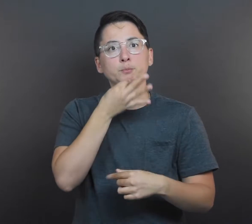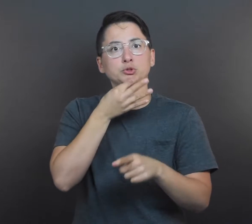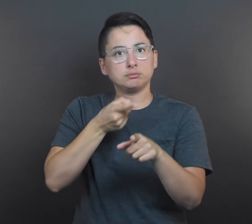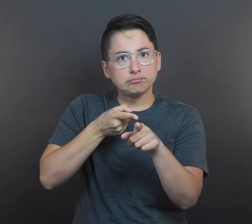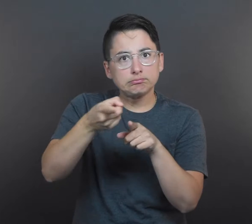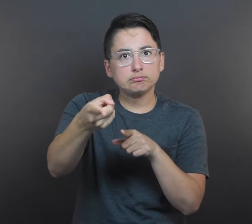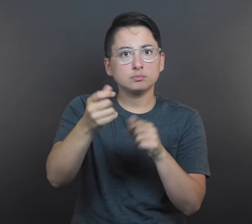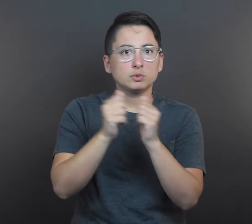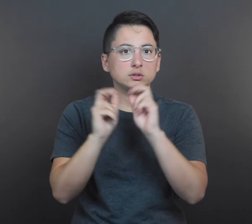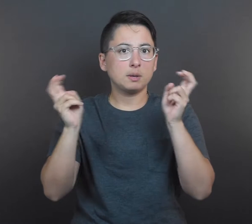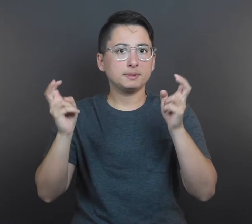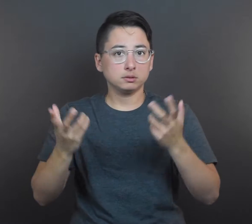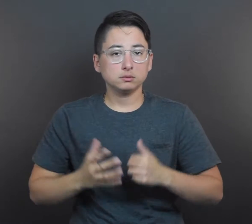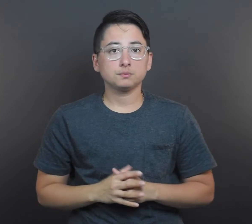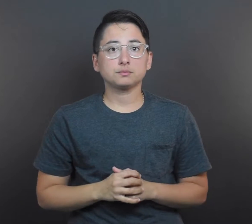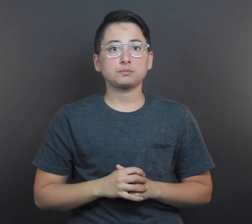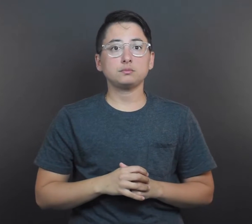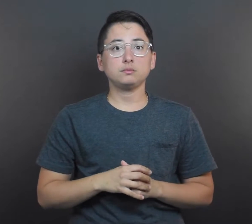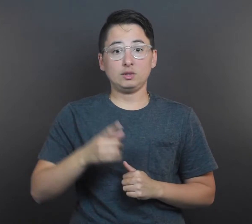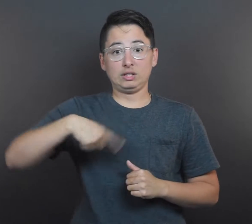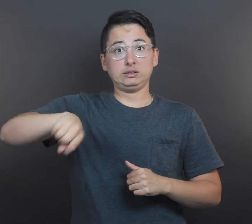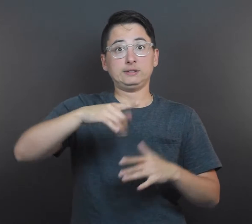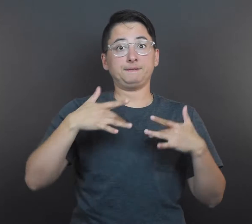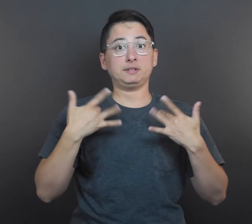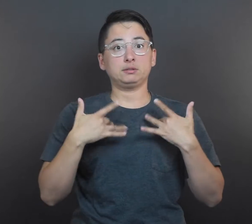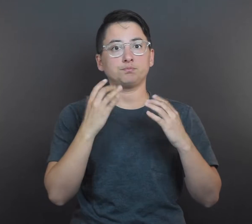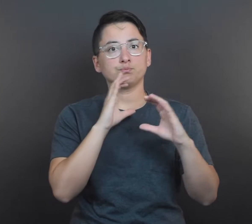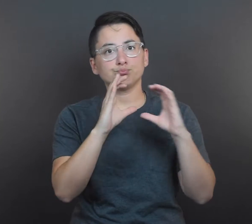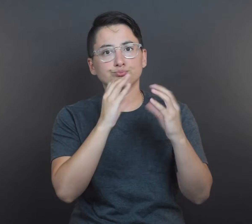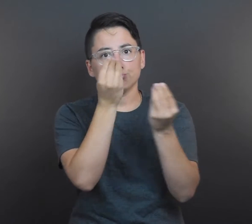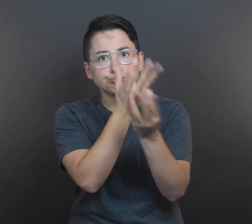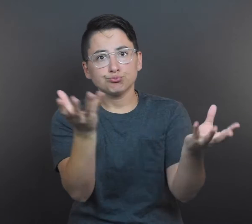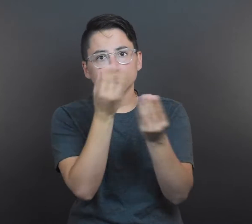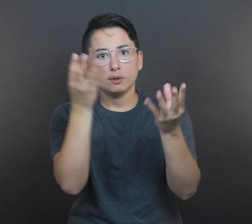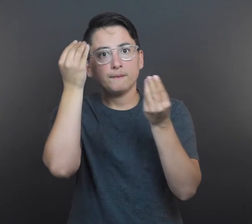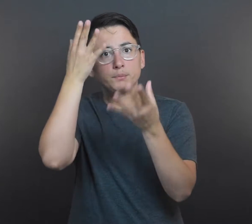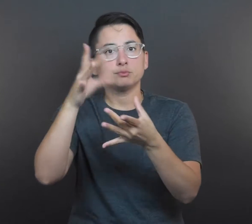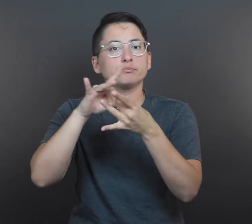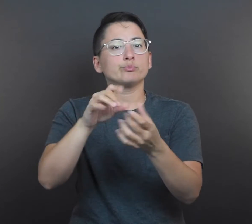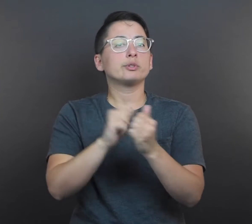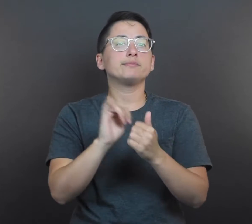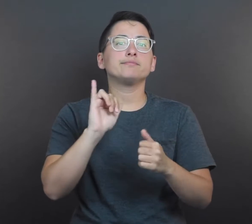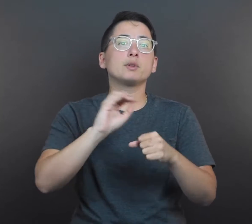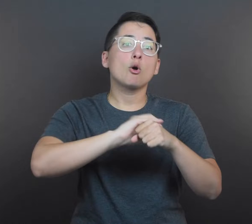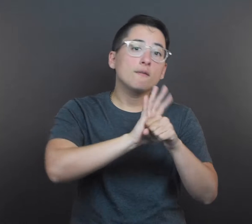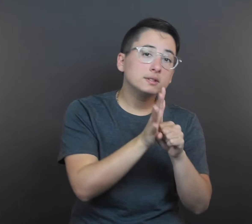and held other events in conjunction with partner experts. These sessions helped to communicate